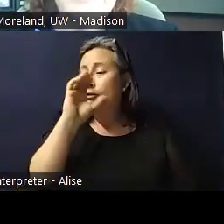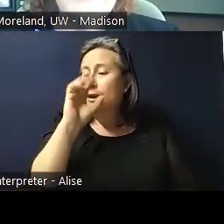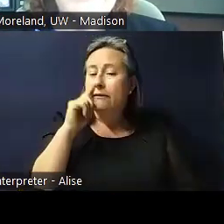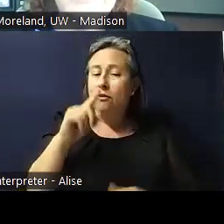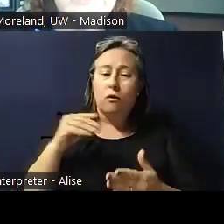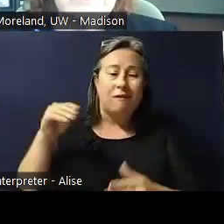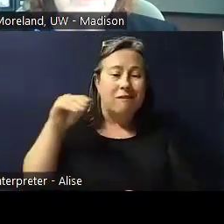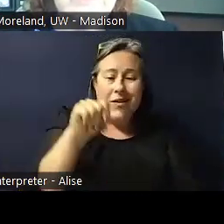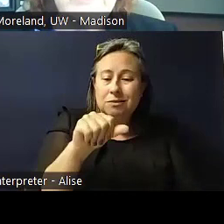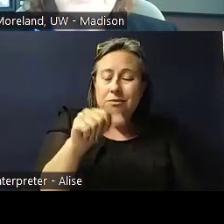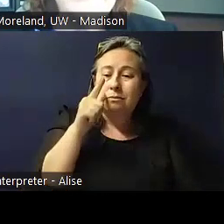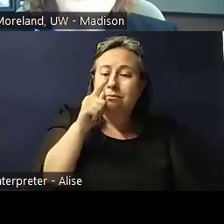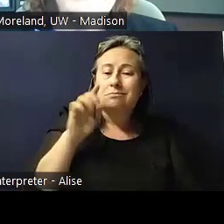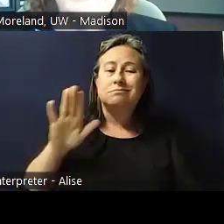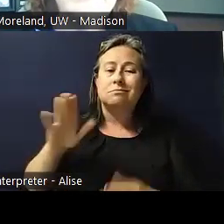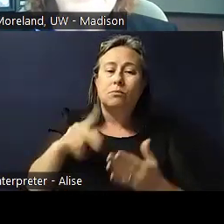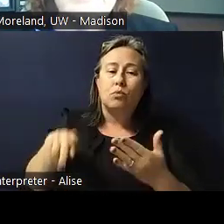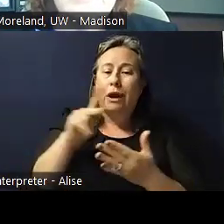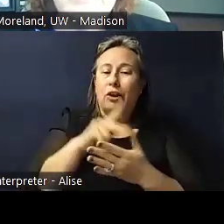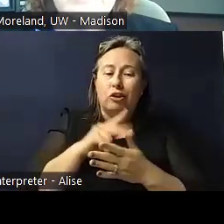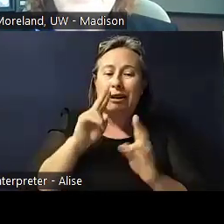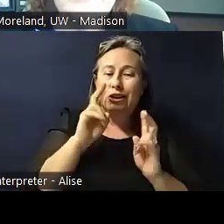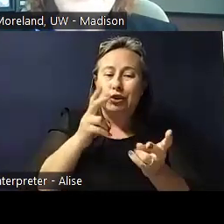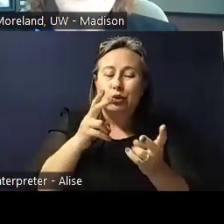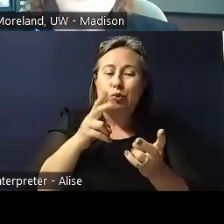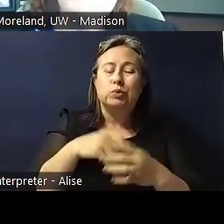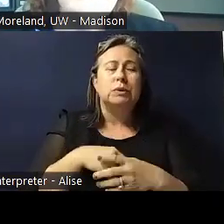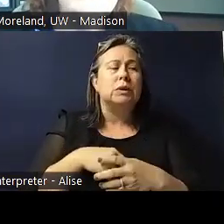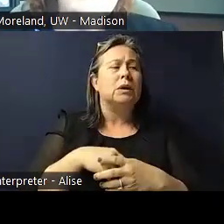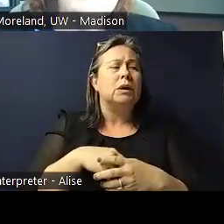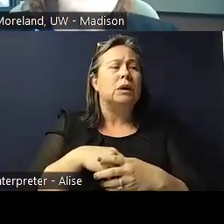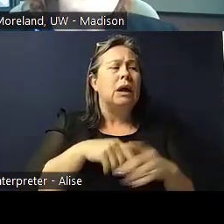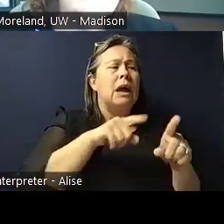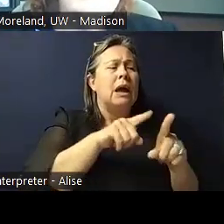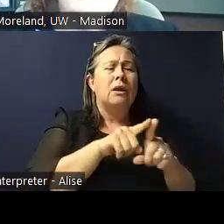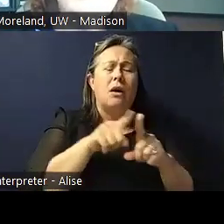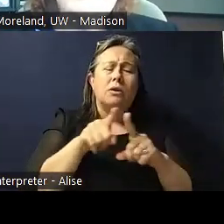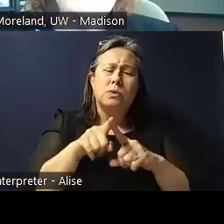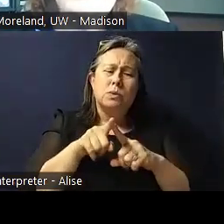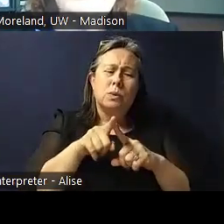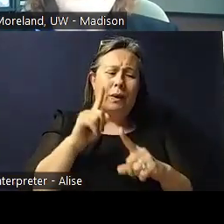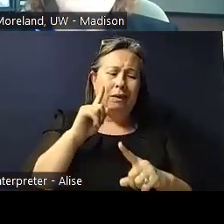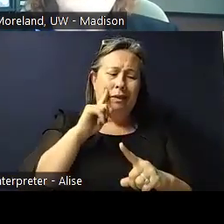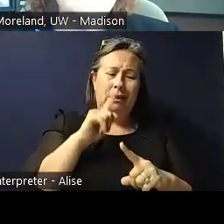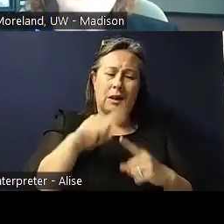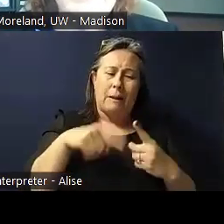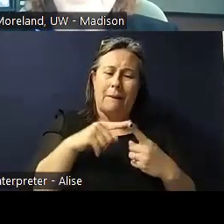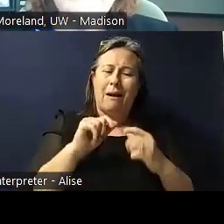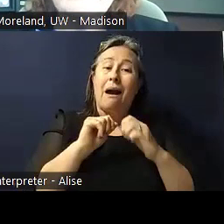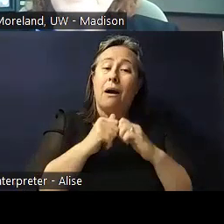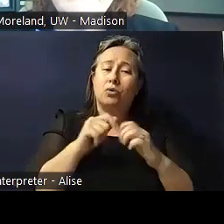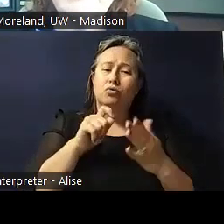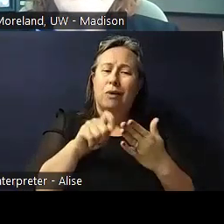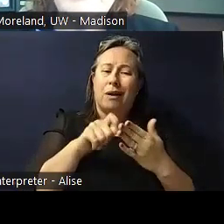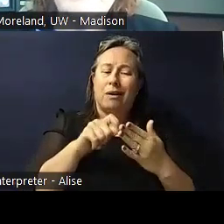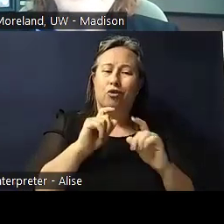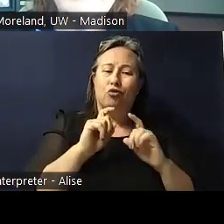because they're priority issues for the NIH strategic and also things about how to write your grant like looking at the SF-424.